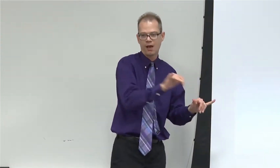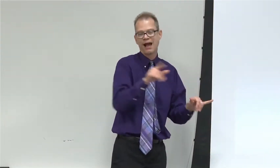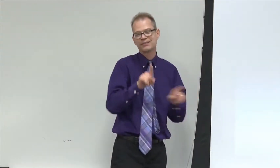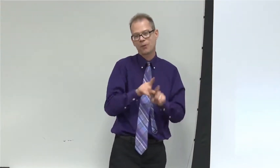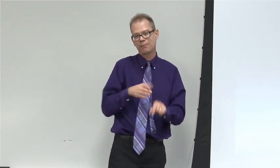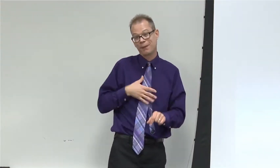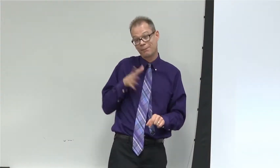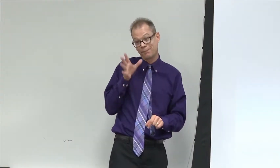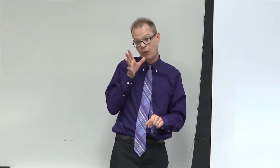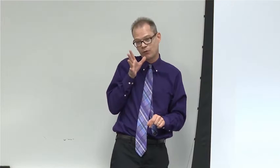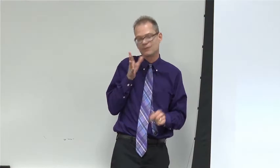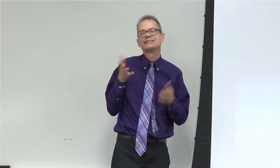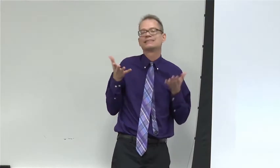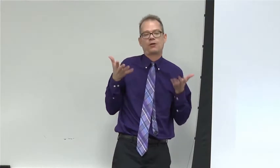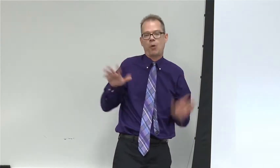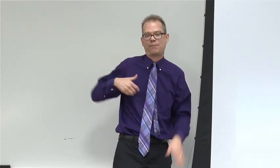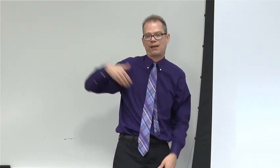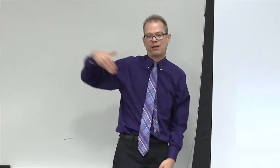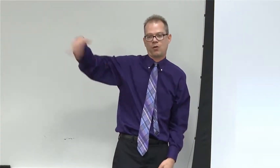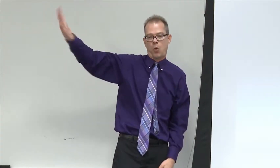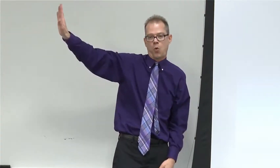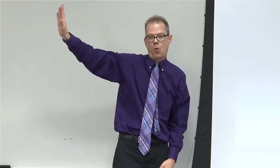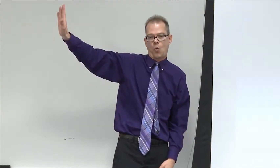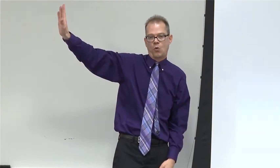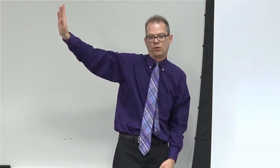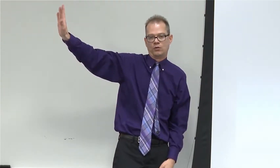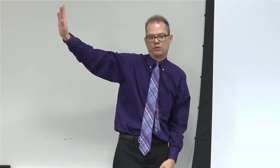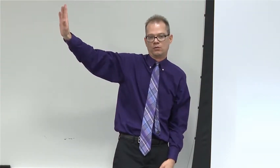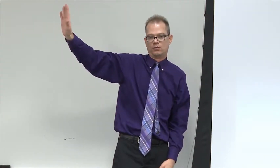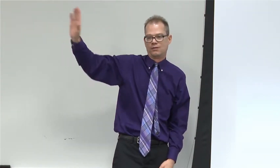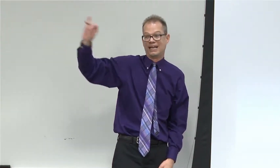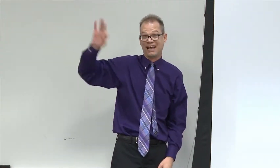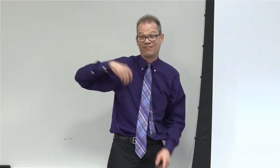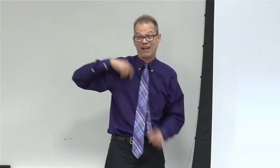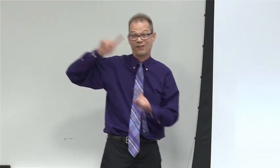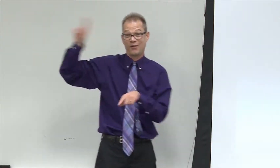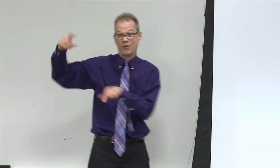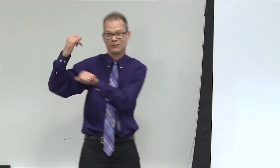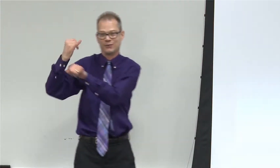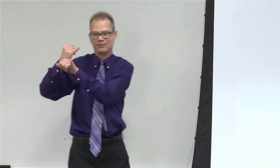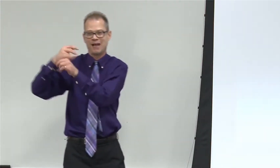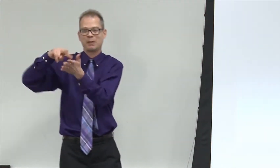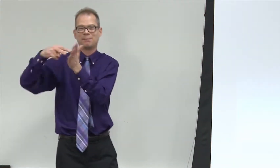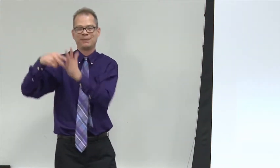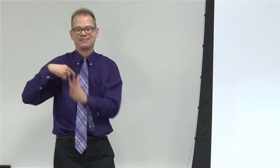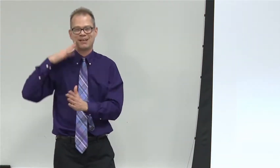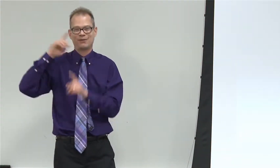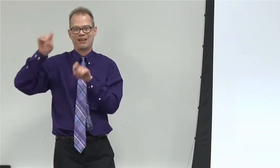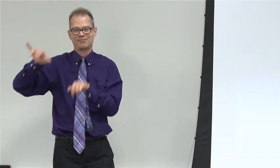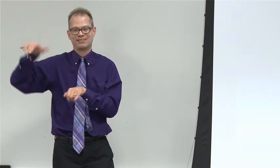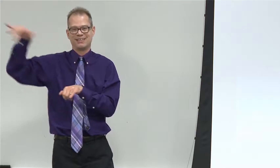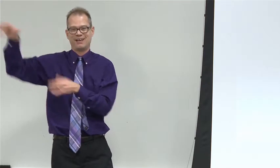to stay in a mainstream classroom. So they didn't send me away. If I had gone to a residential school,